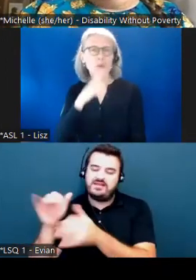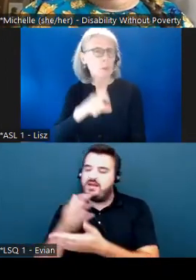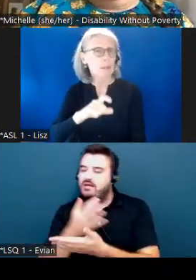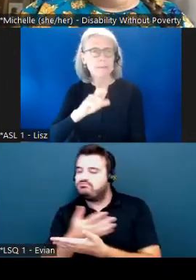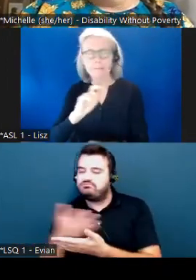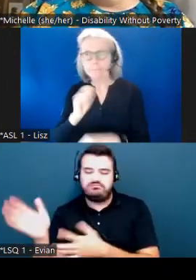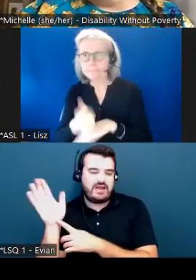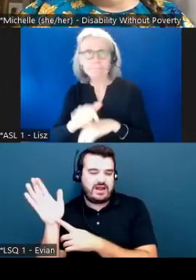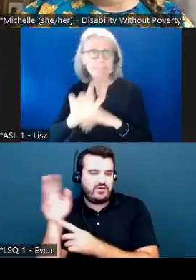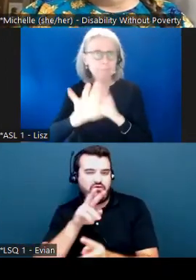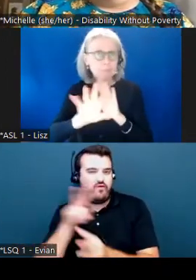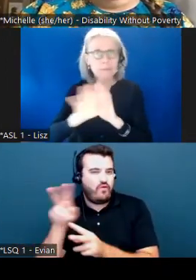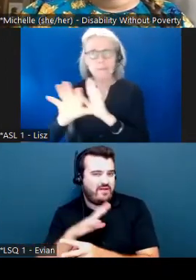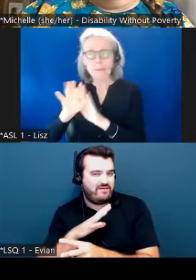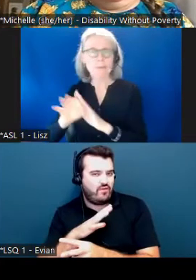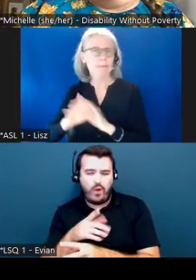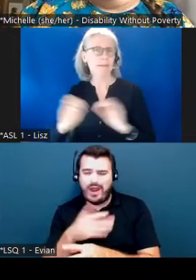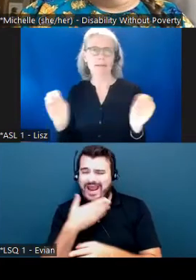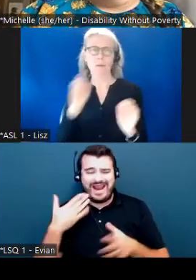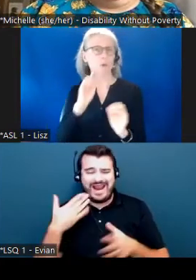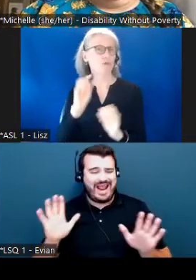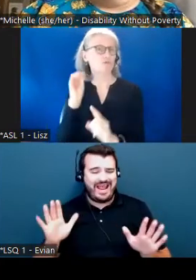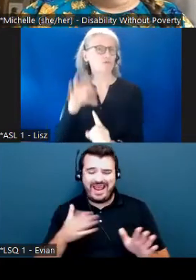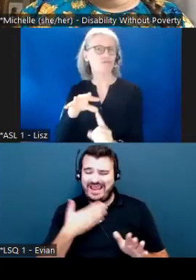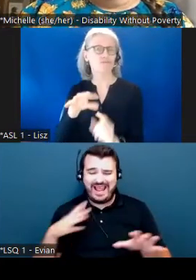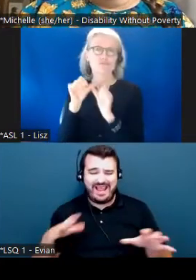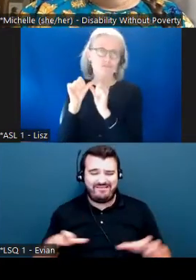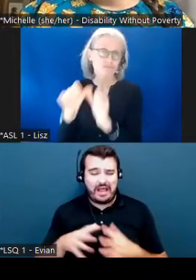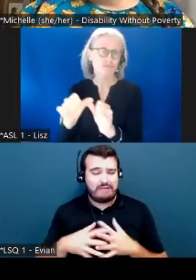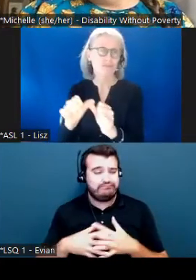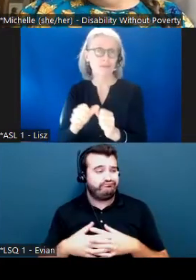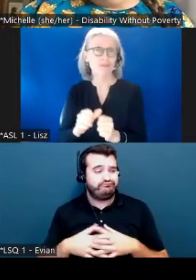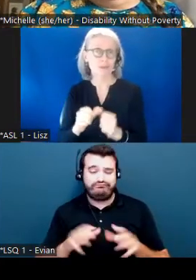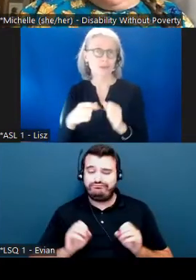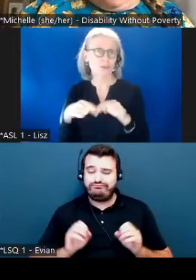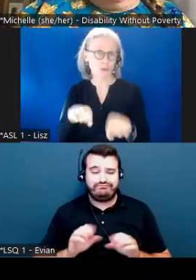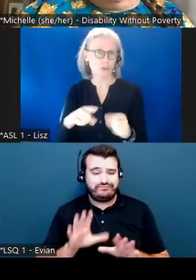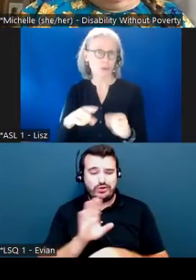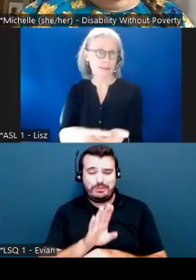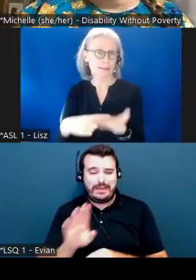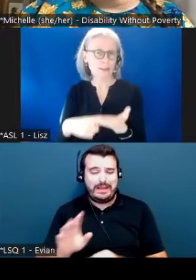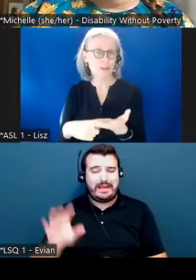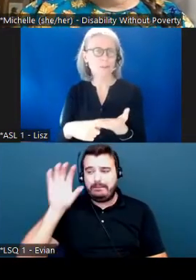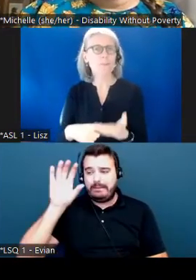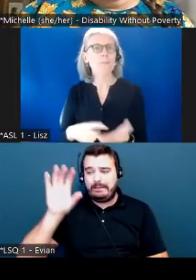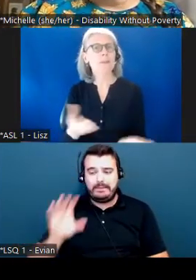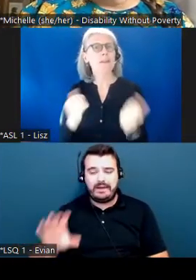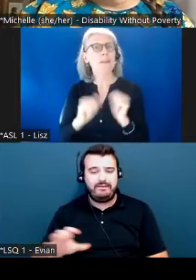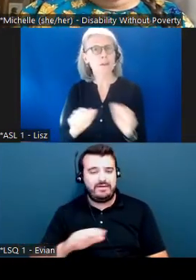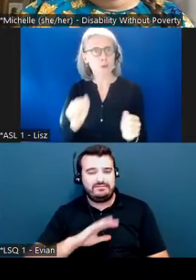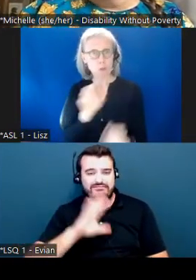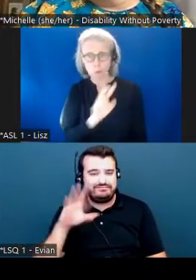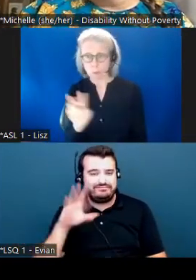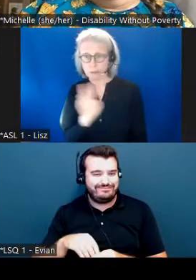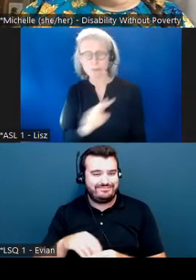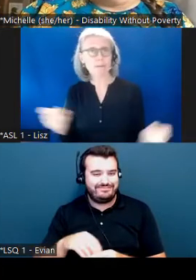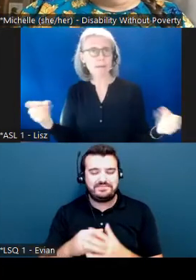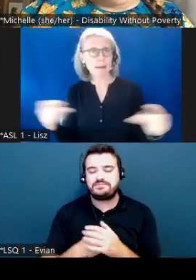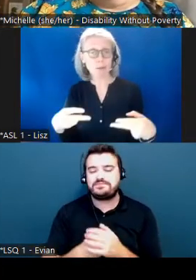THESE WILL AUTOMATICALLY REMAIN ON YOUR SCREEN. TO ENABLE CAPTIONS, SELECT THE CAPTIONS OPTION